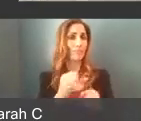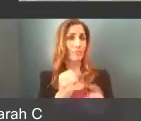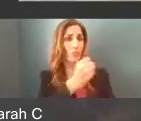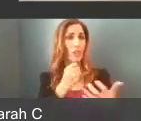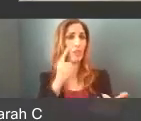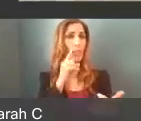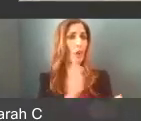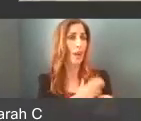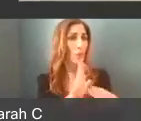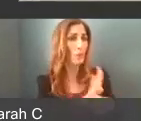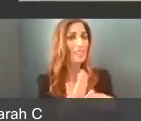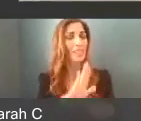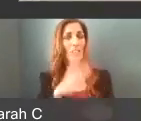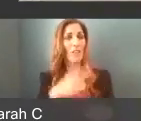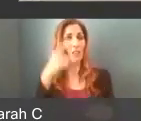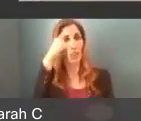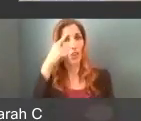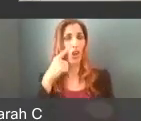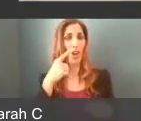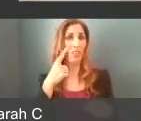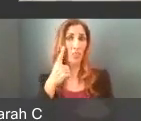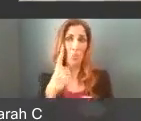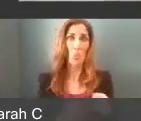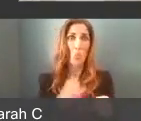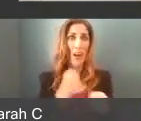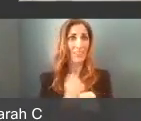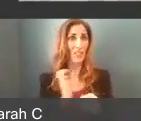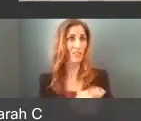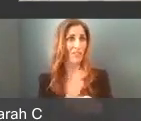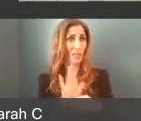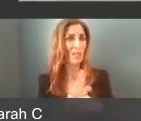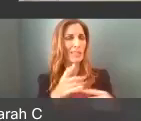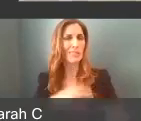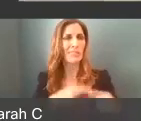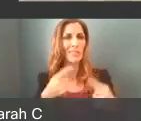see more than a year in our industry in business. I cannot tell you how much this grant means to us."